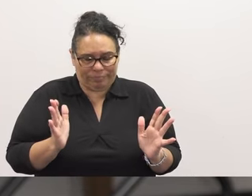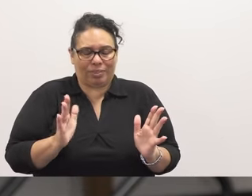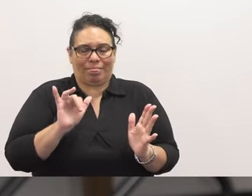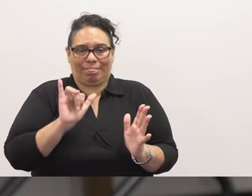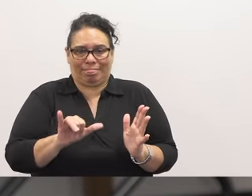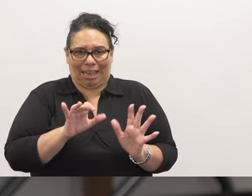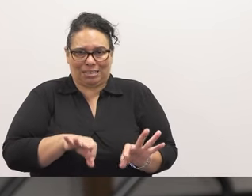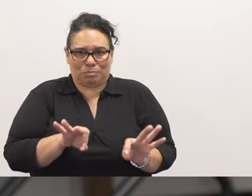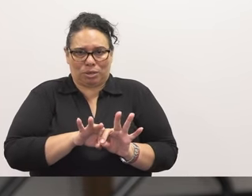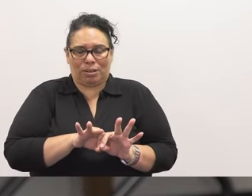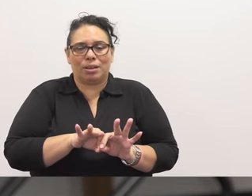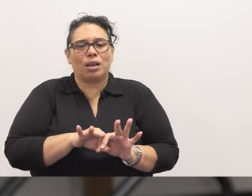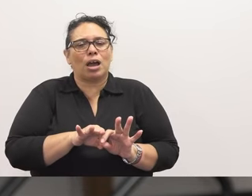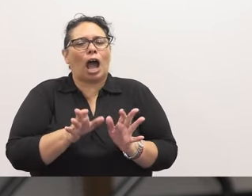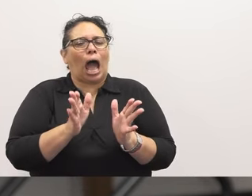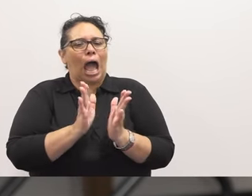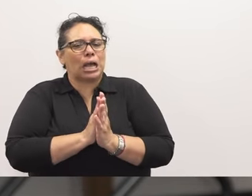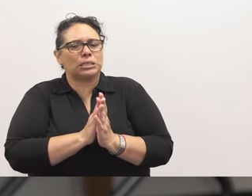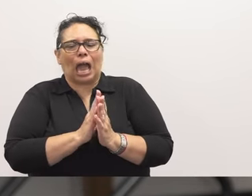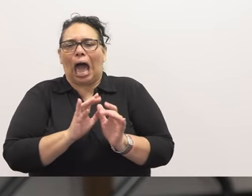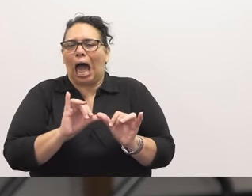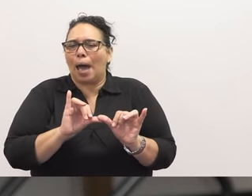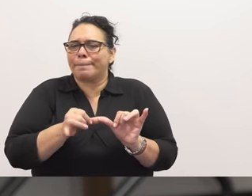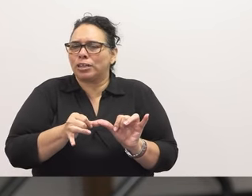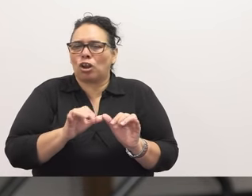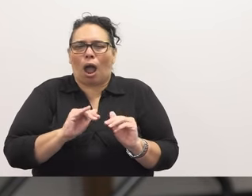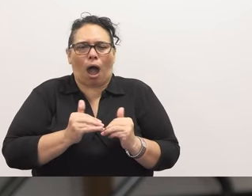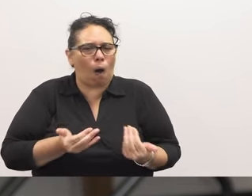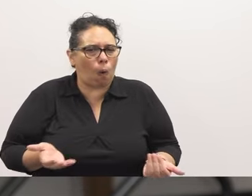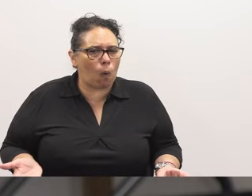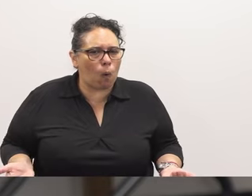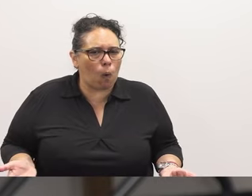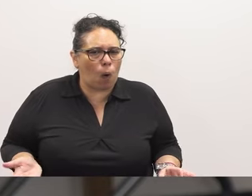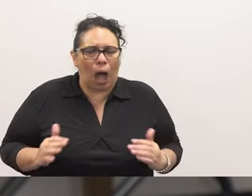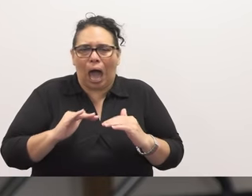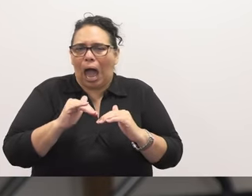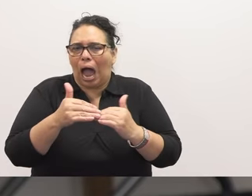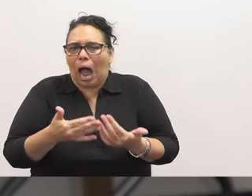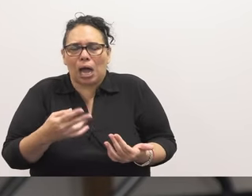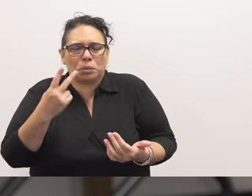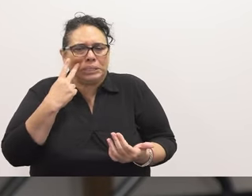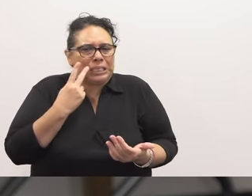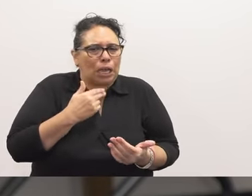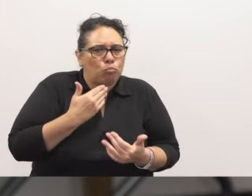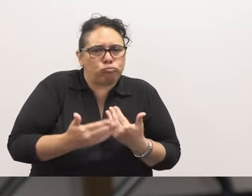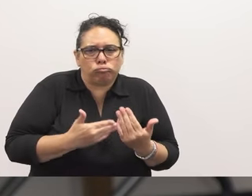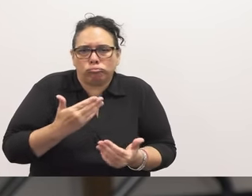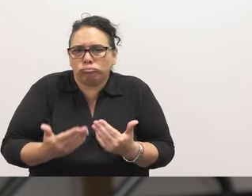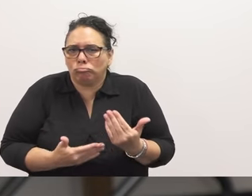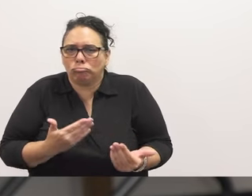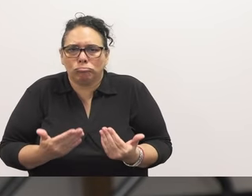So that's important. Then we have to ask ourselves, well, how are we gonna measure that? How will we actually measure and see are we making the progress based on that professional development?